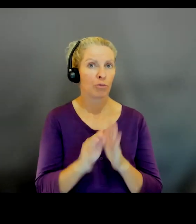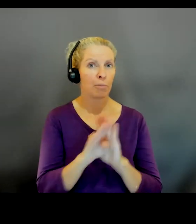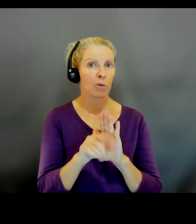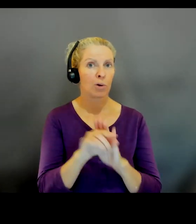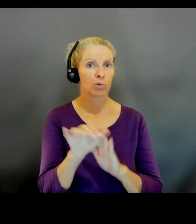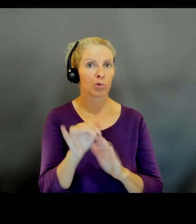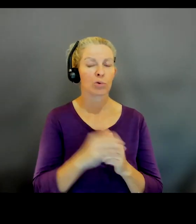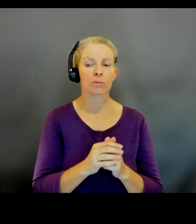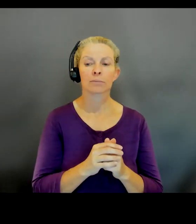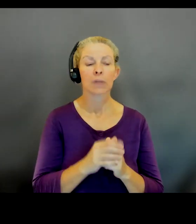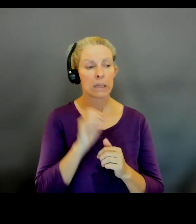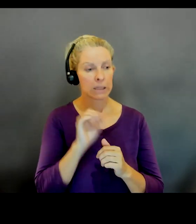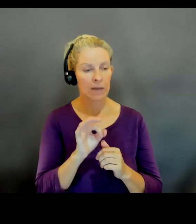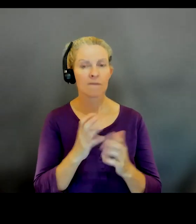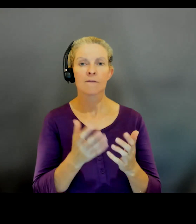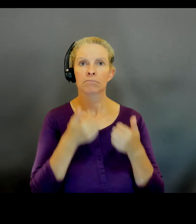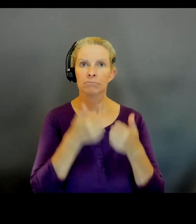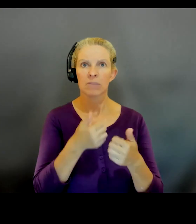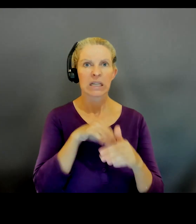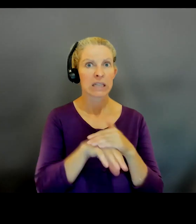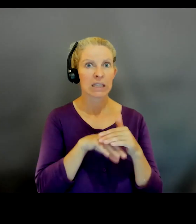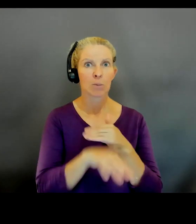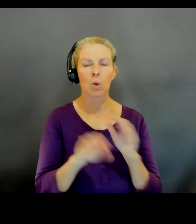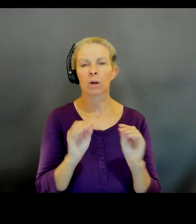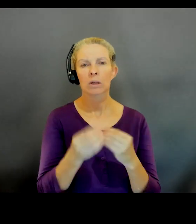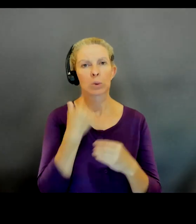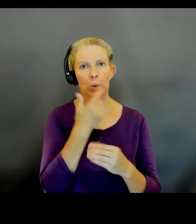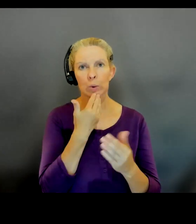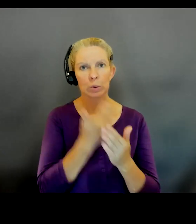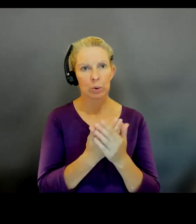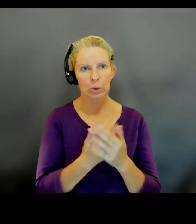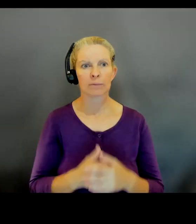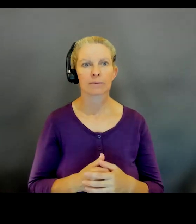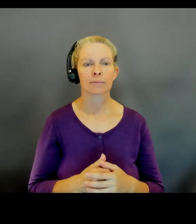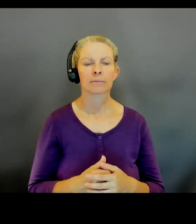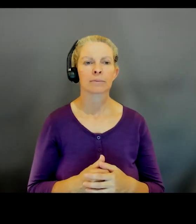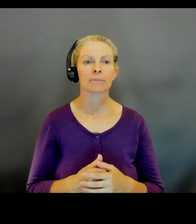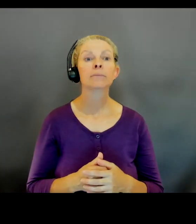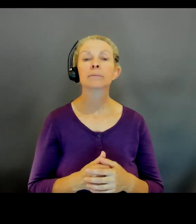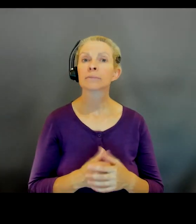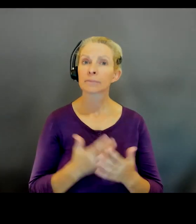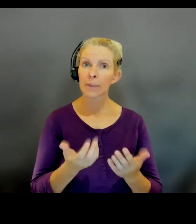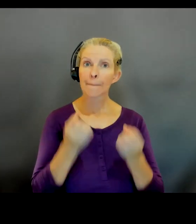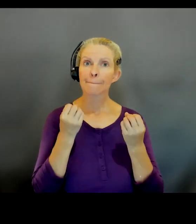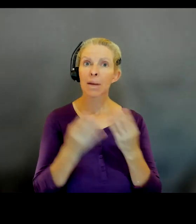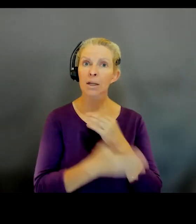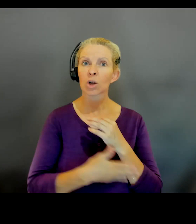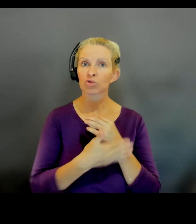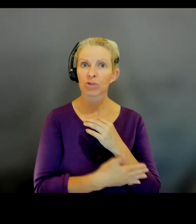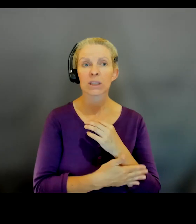look good, and it makes the organization look good. It's the law in many countries, and it's